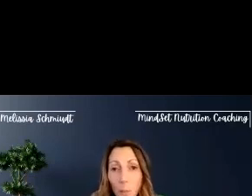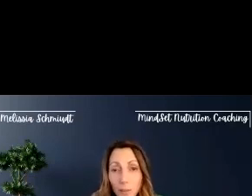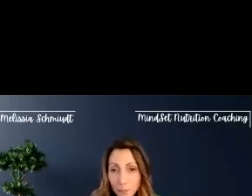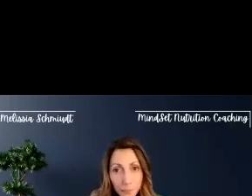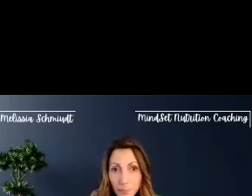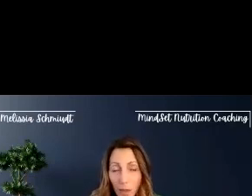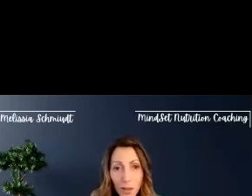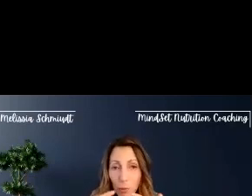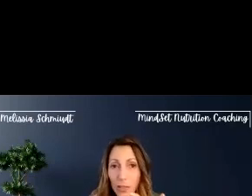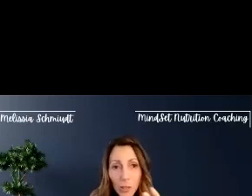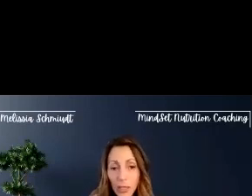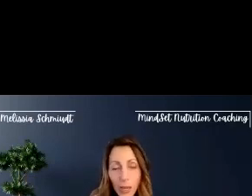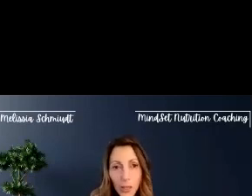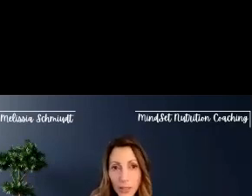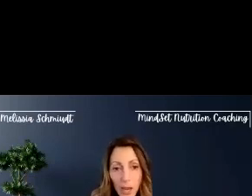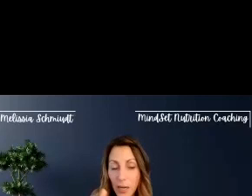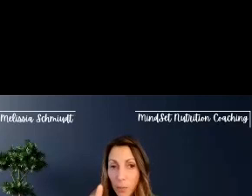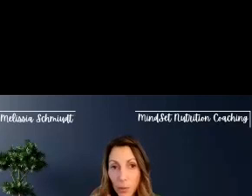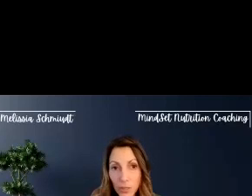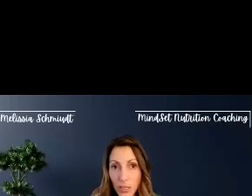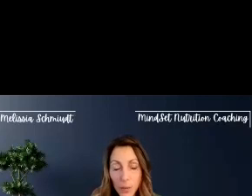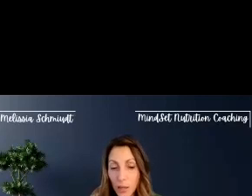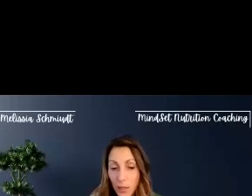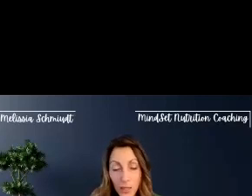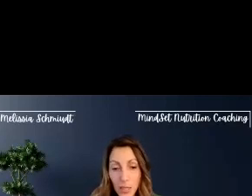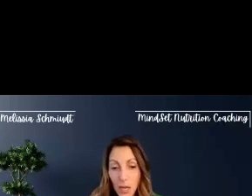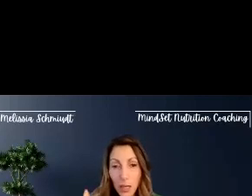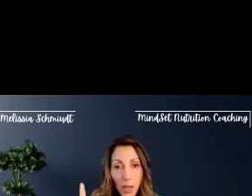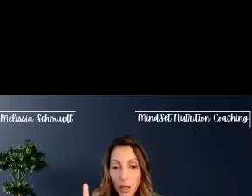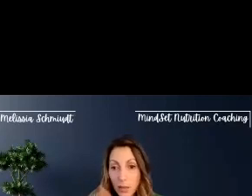But really looking at diet, protein intake,